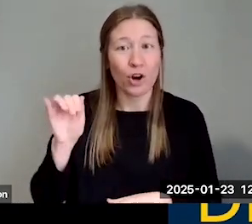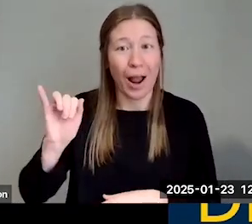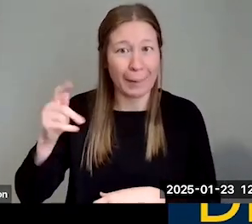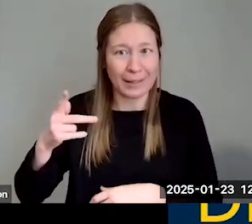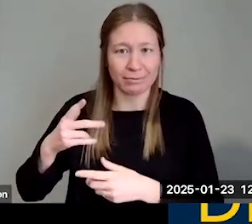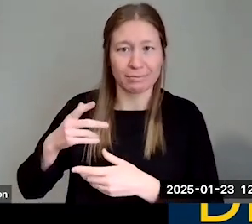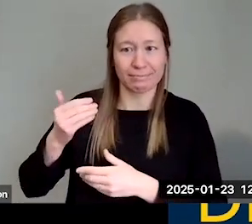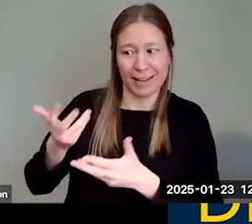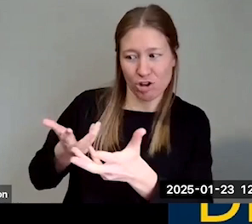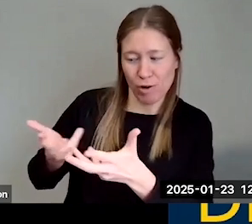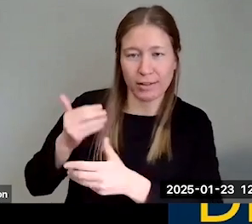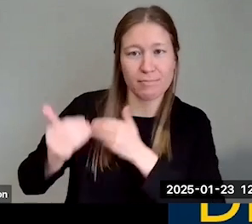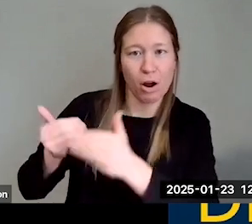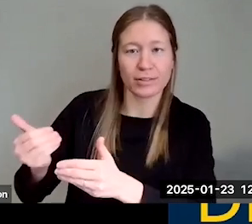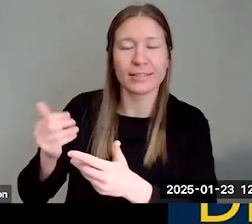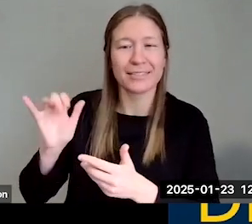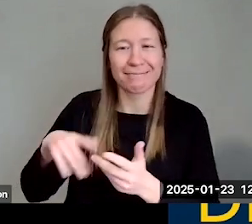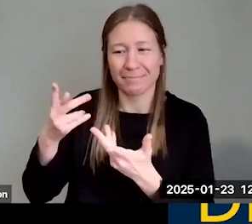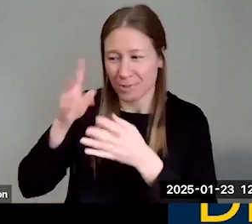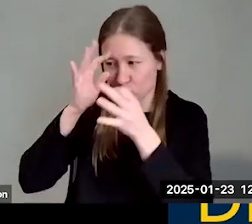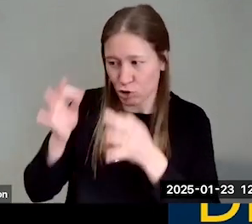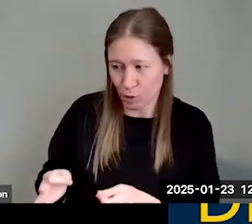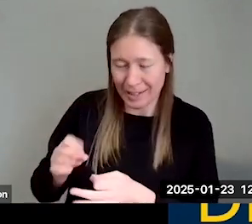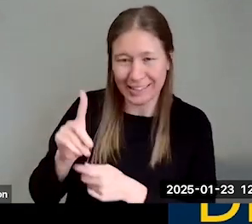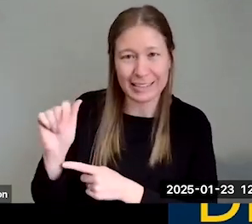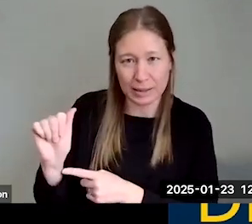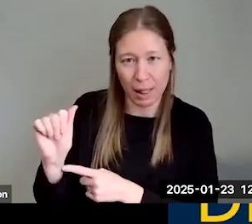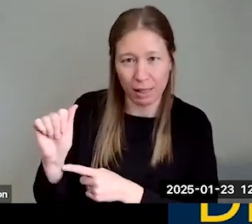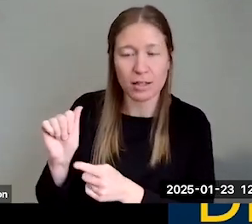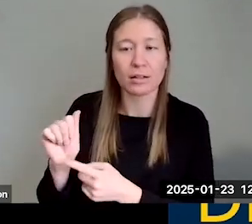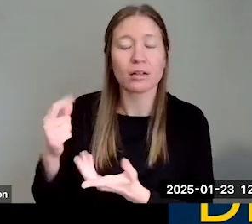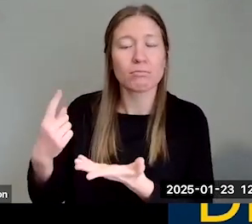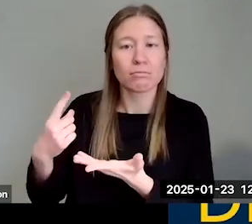that determination of disability, the discussion between the employee